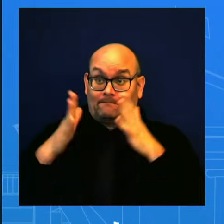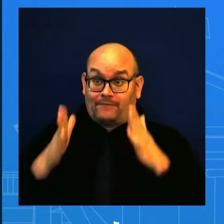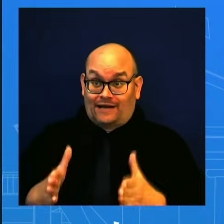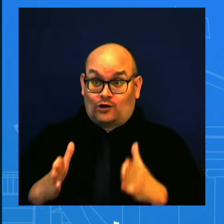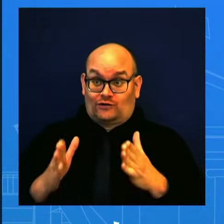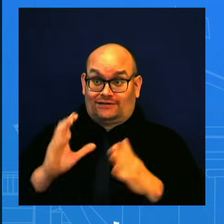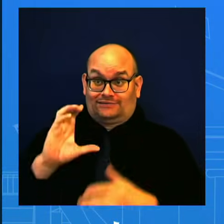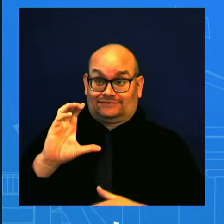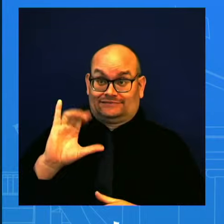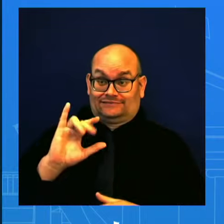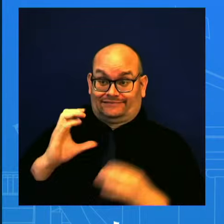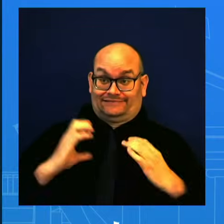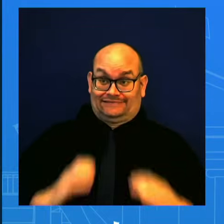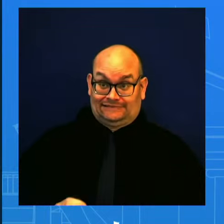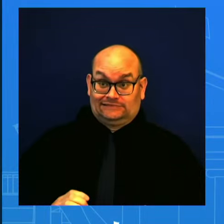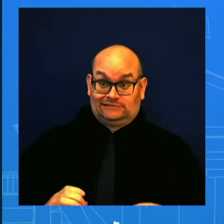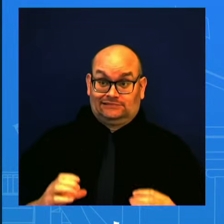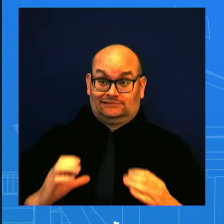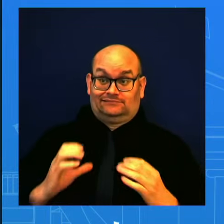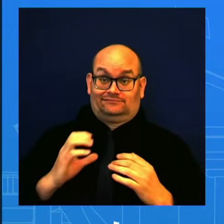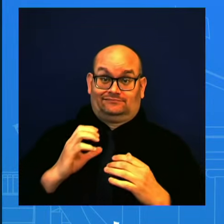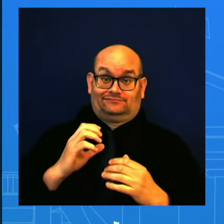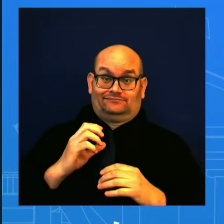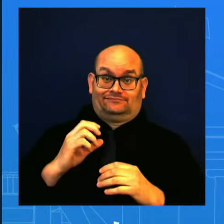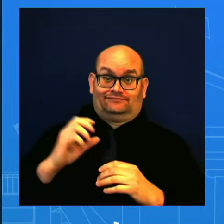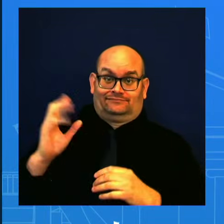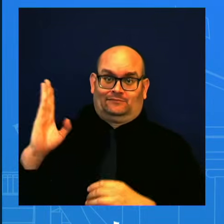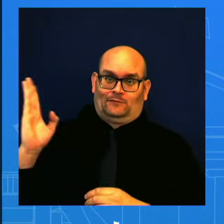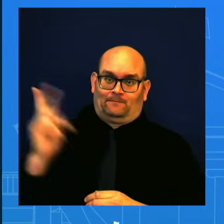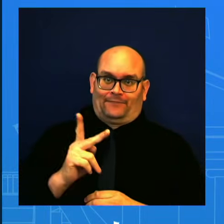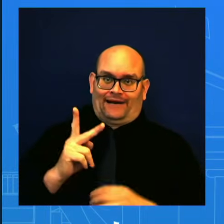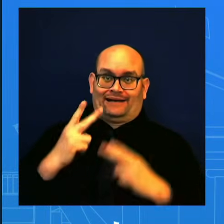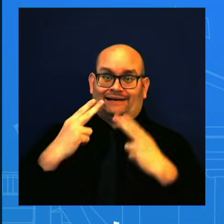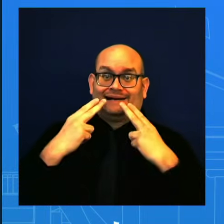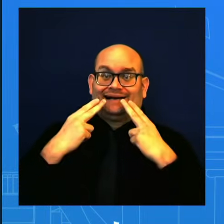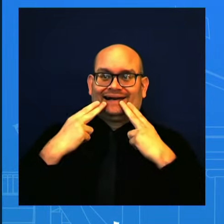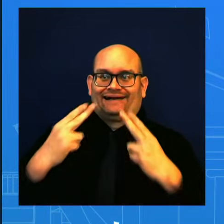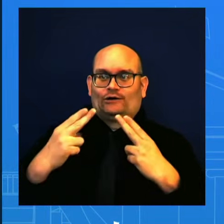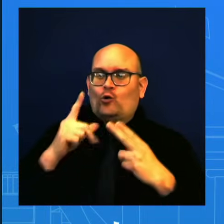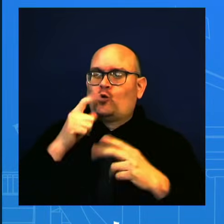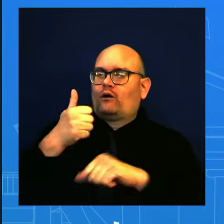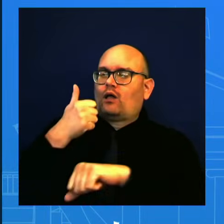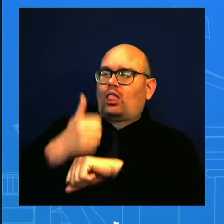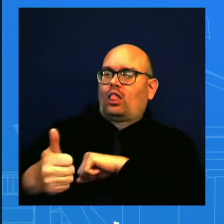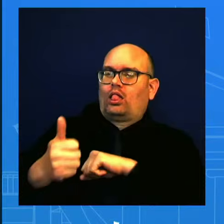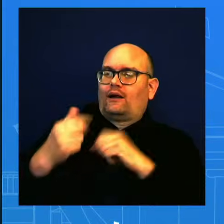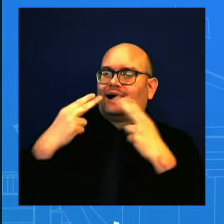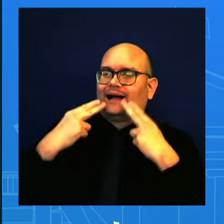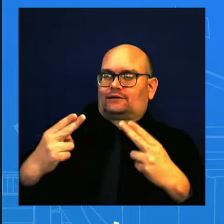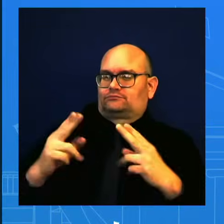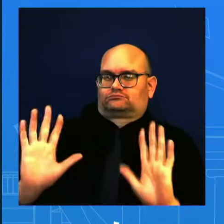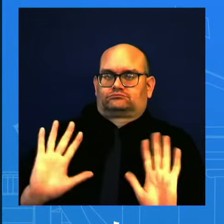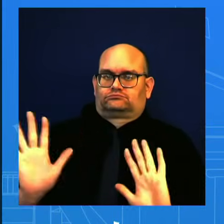we're going to focus on the middle class. We're going to focus on working families. We're going to focus on continuing to lower costs, whether it's prescription drugs,